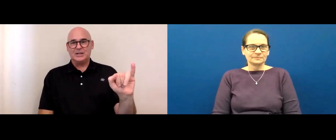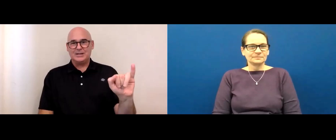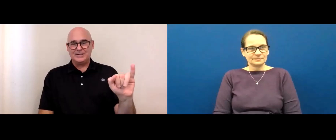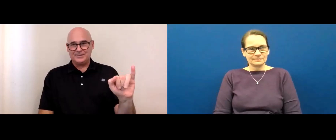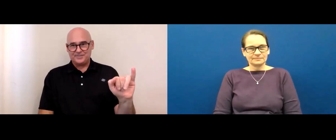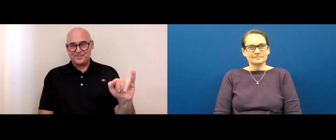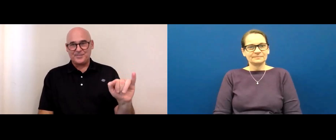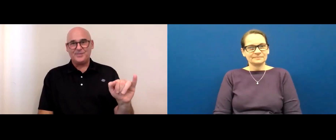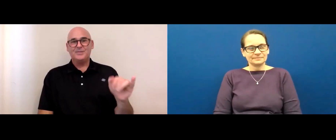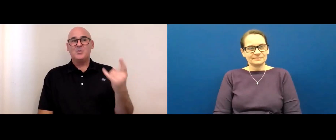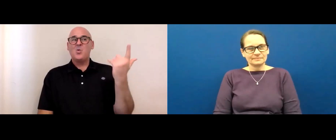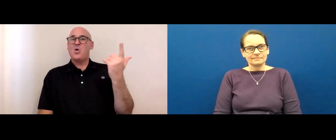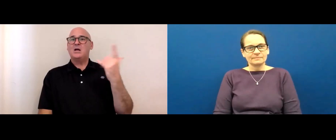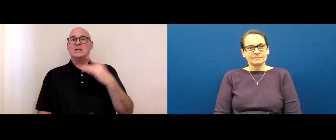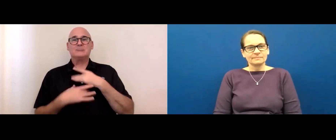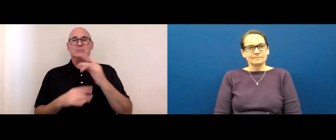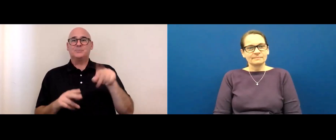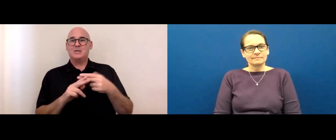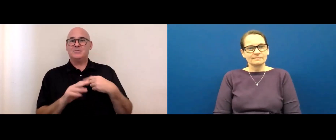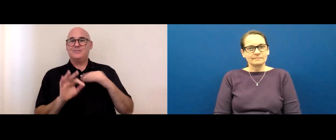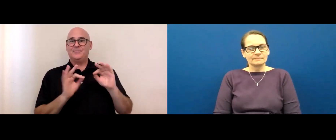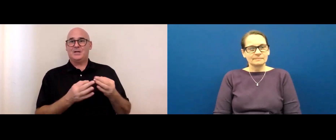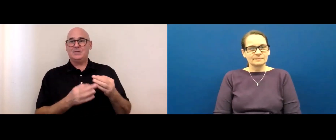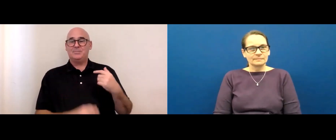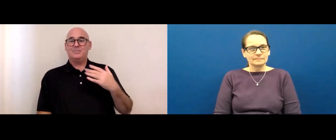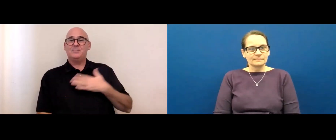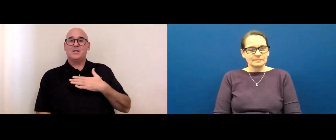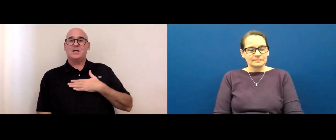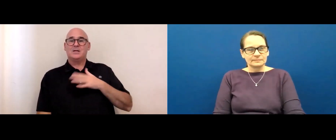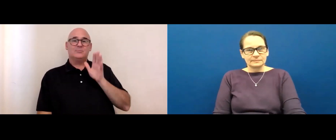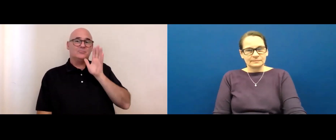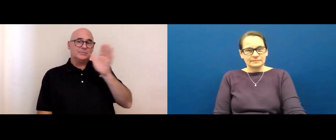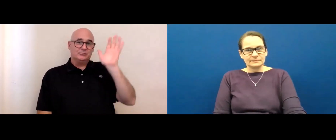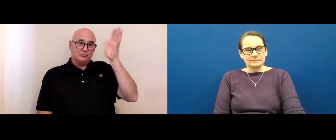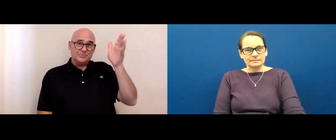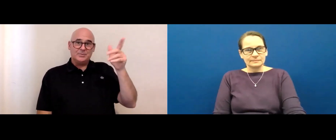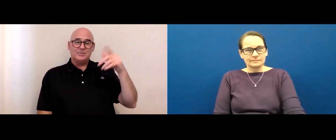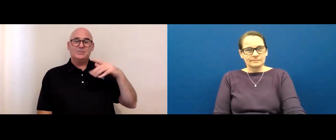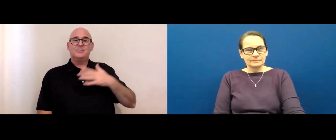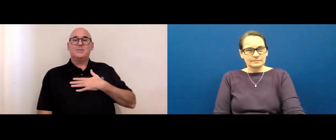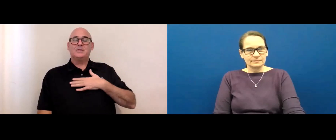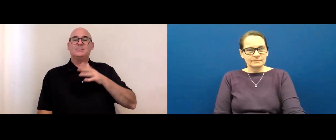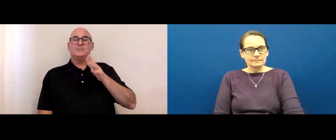here in Rhode Island some of the interesting things about my family is that my grandparents